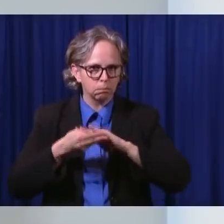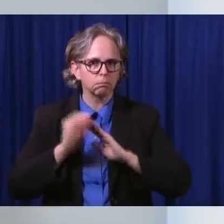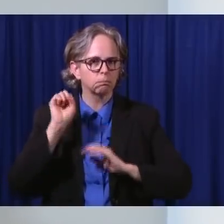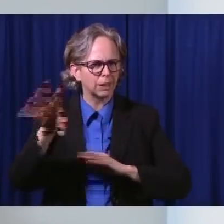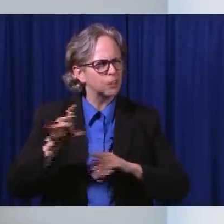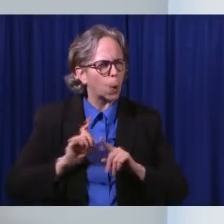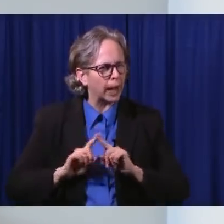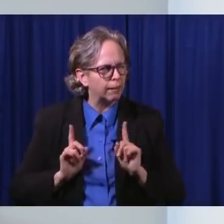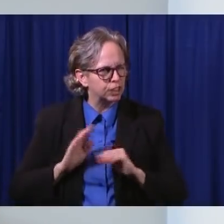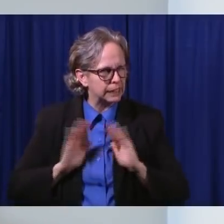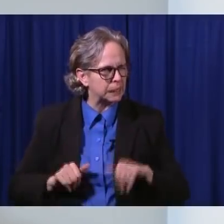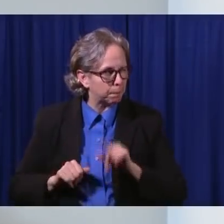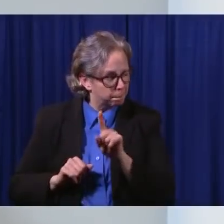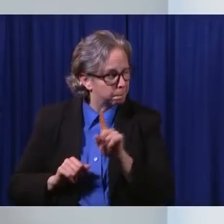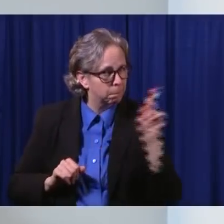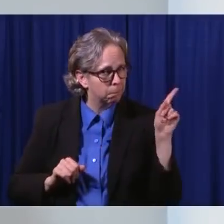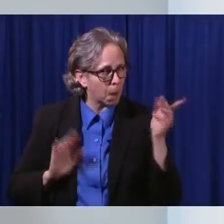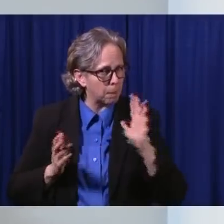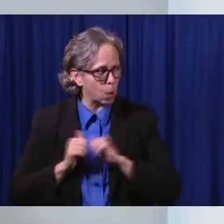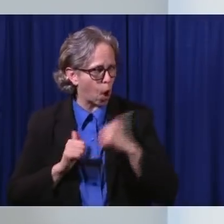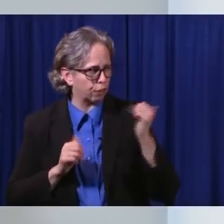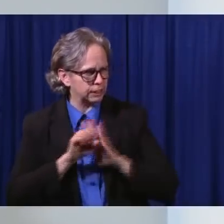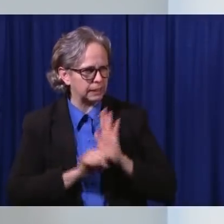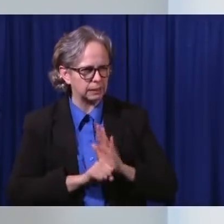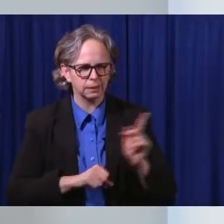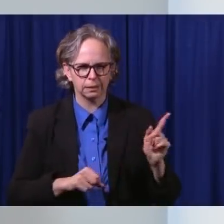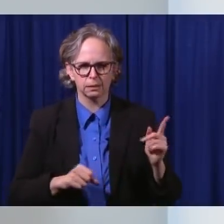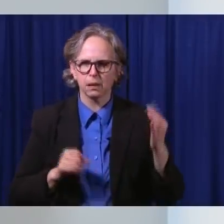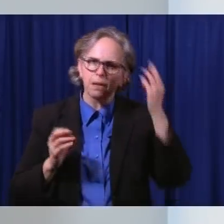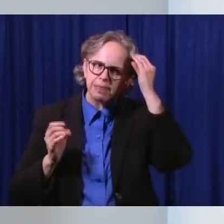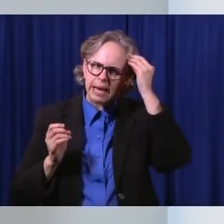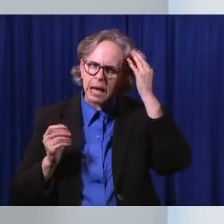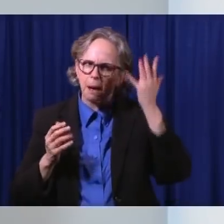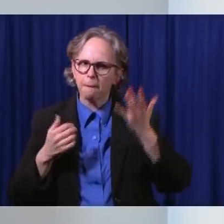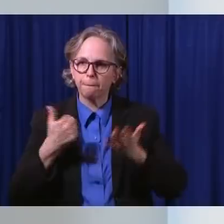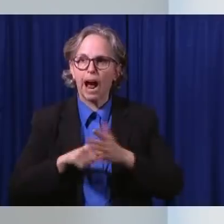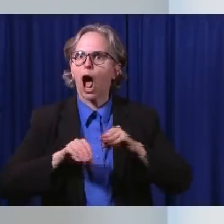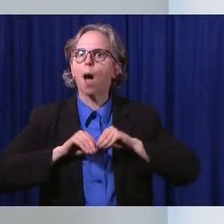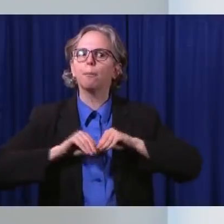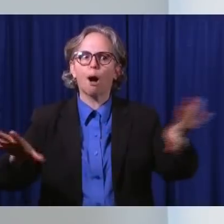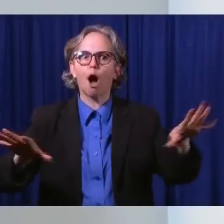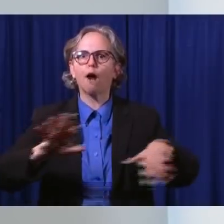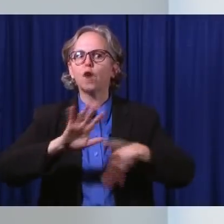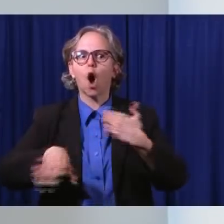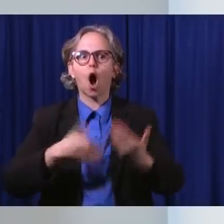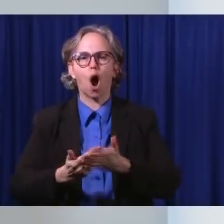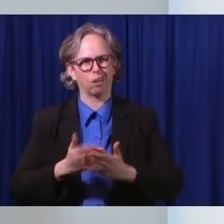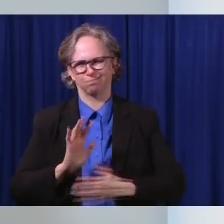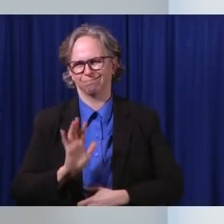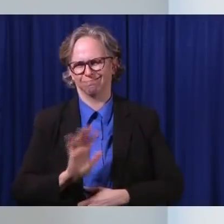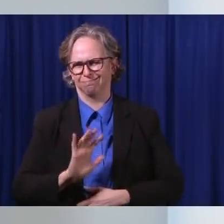ARE. THEN IT'S VALIDATED WHEN IT COMES BACK IN. WE SHOULD NOT CONFUSE THE TWO. THEY'RE VERY